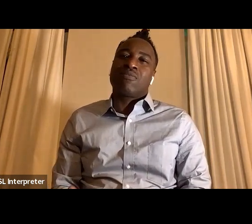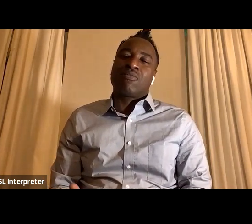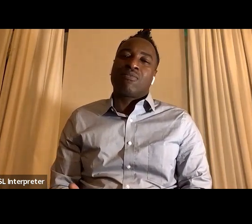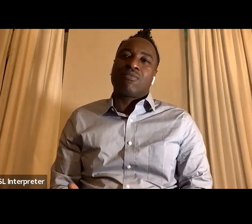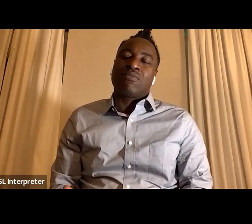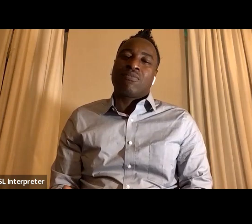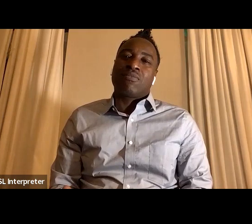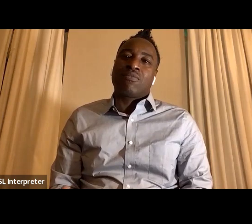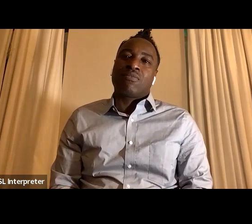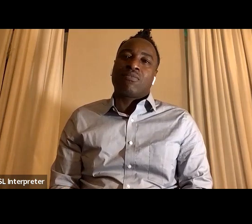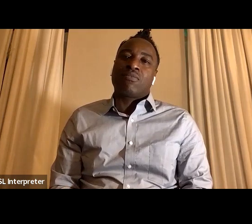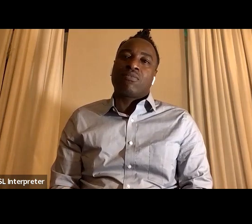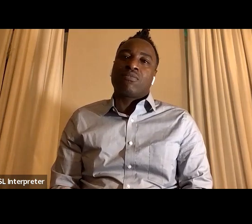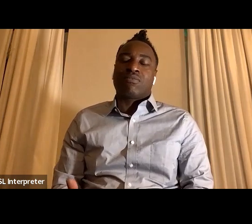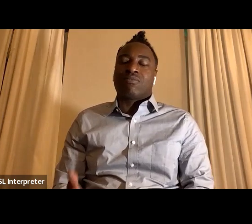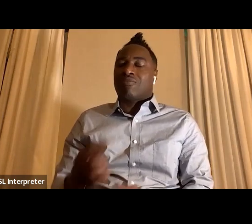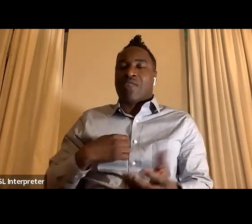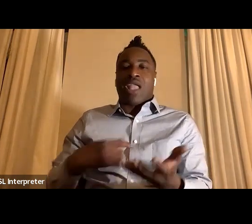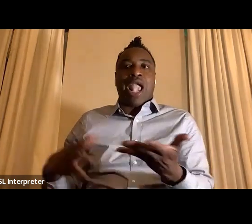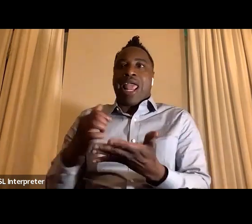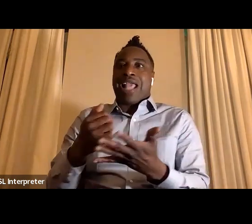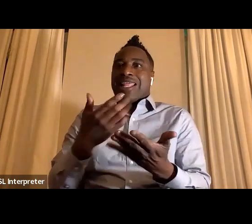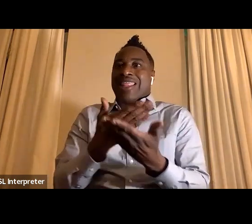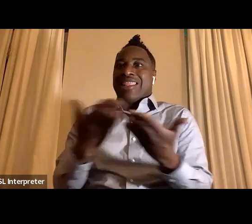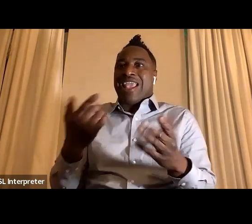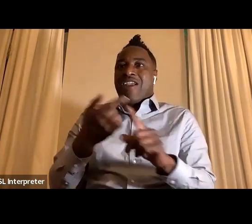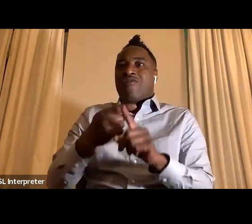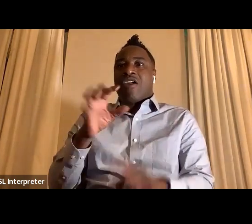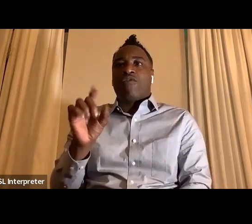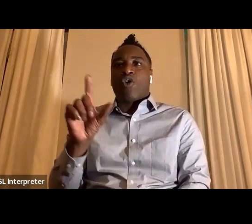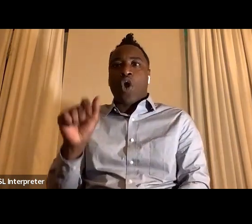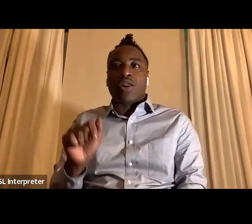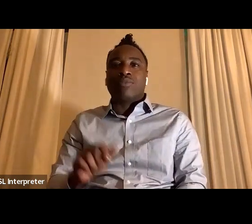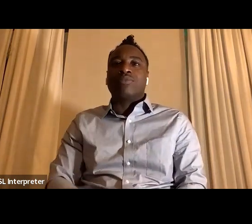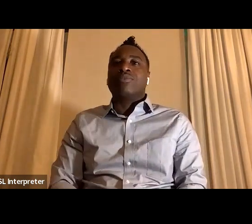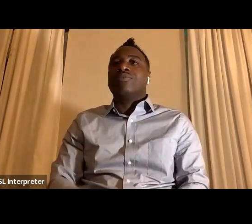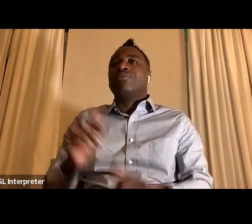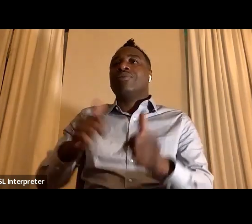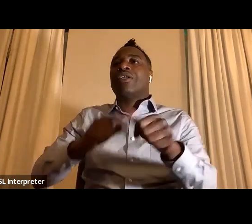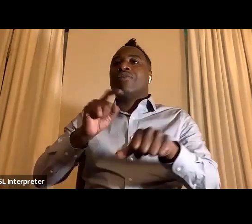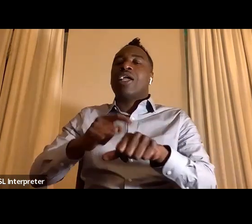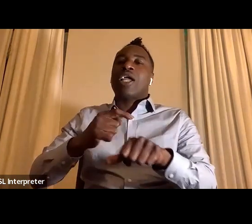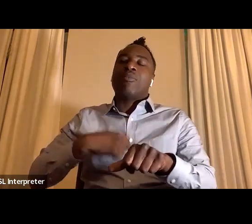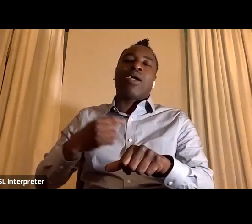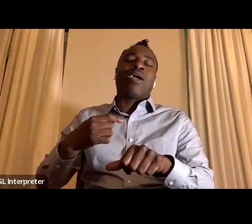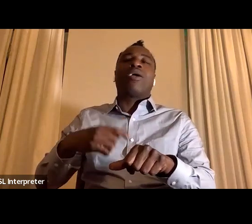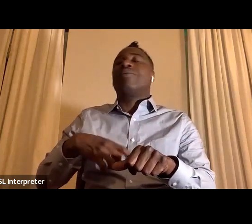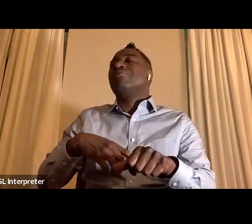I just collected stuff. You know, I went to every time I had takeout, I took the menu to the menu